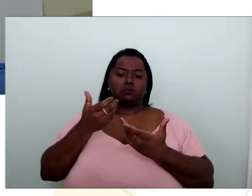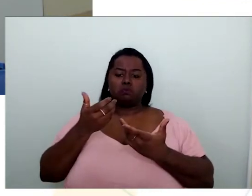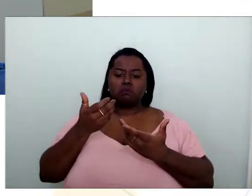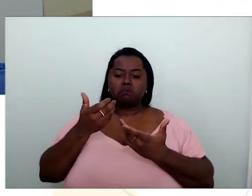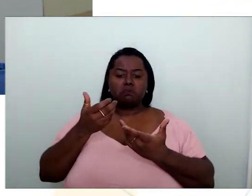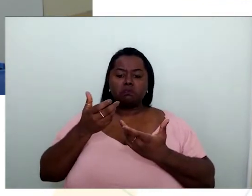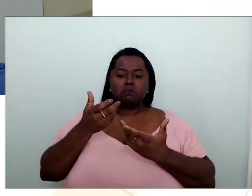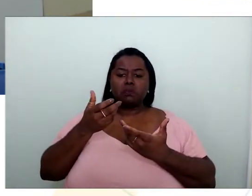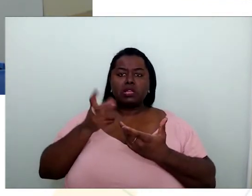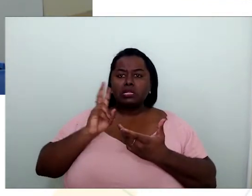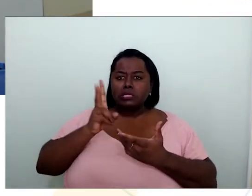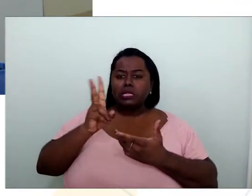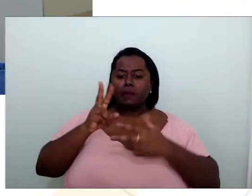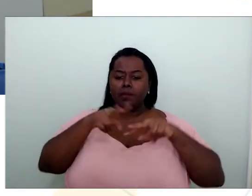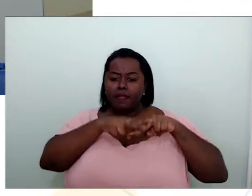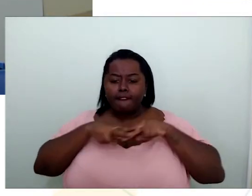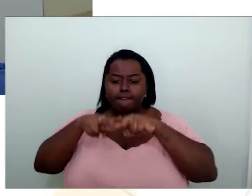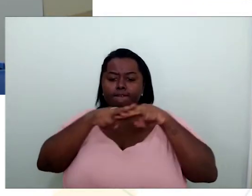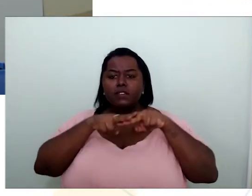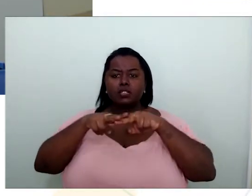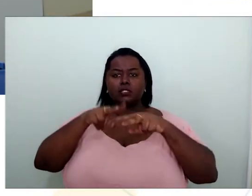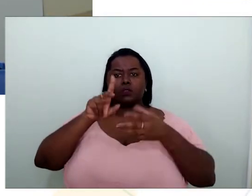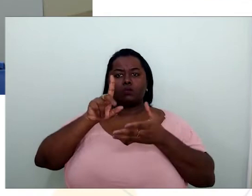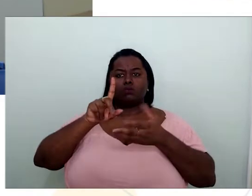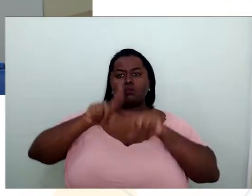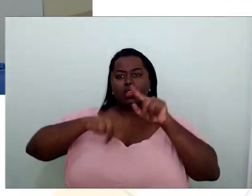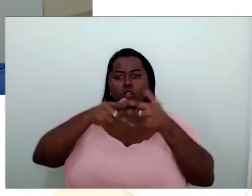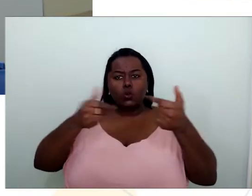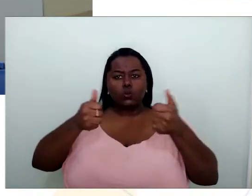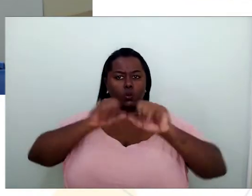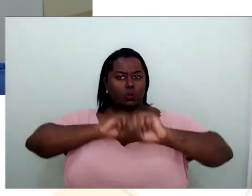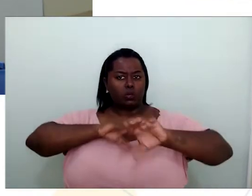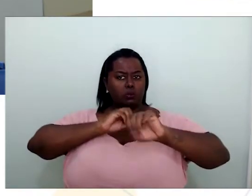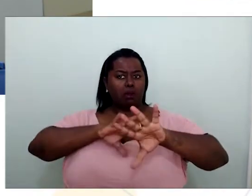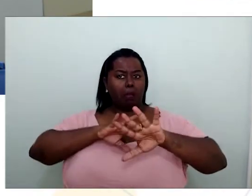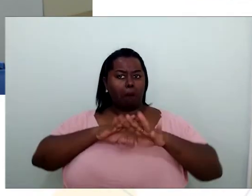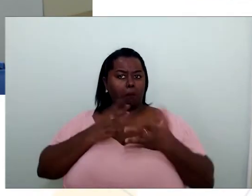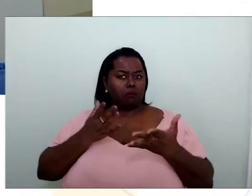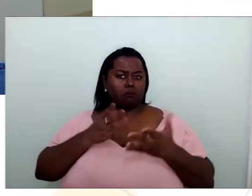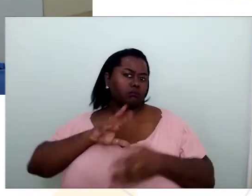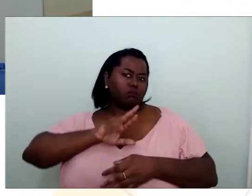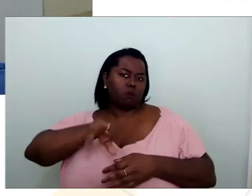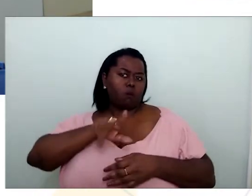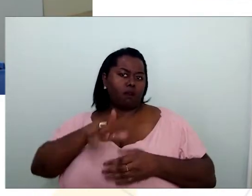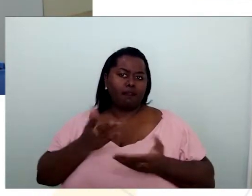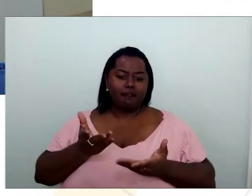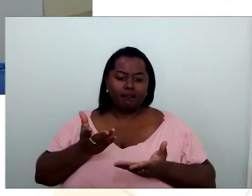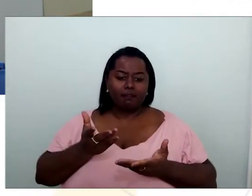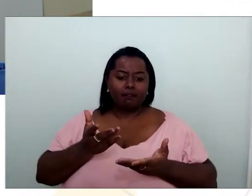and learners don't always rip apart, you know, an educational resource. Besides,